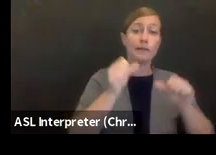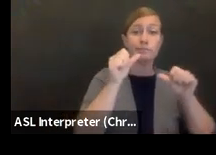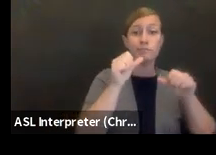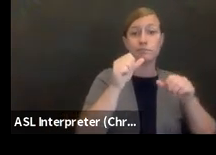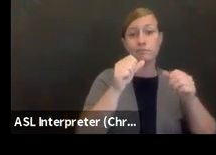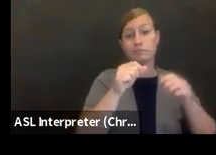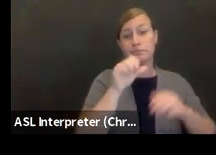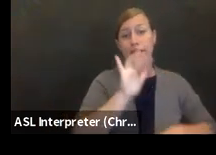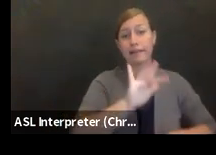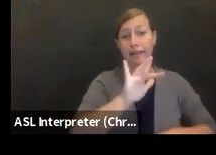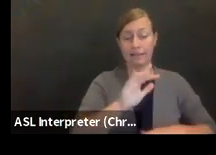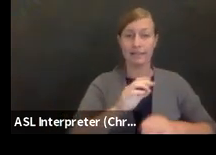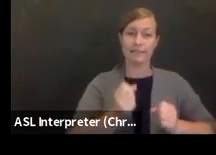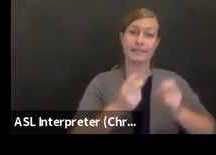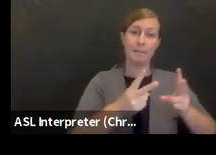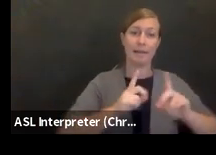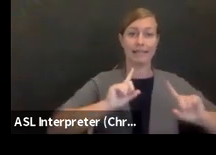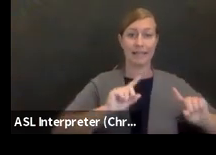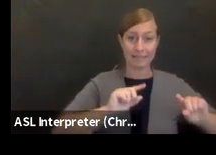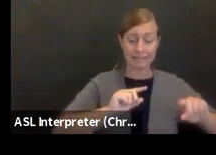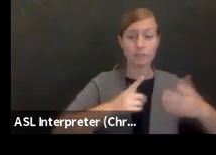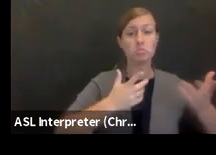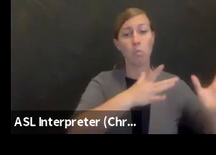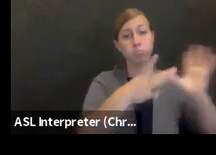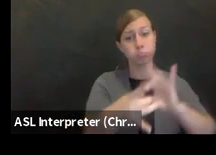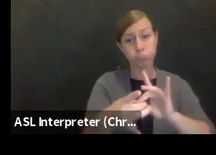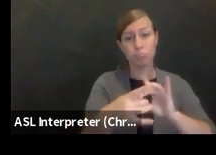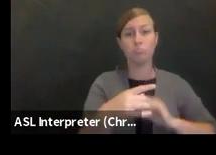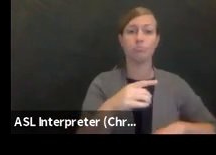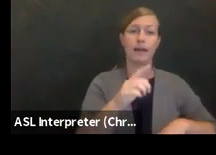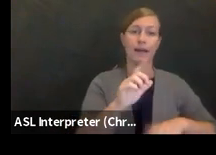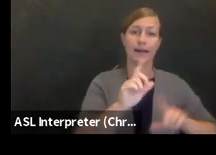ESD 112-- Kristina Wambold: And linked it to attendance or announcements. If I click right on here and select announcements.